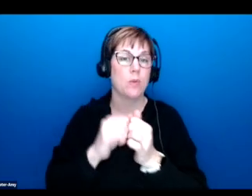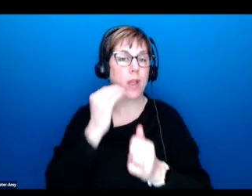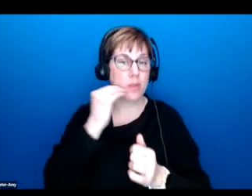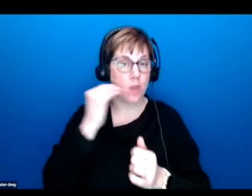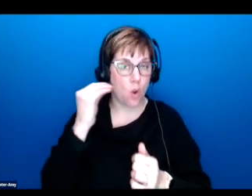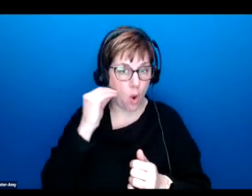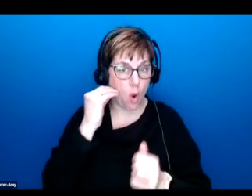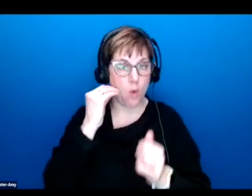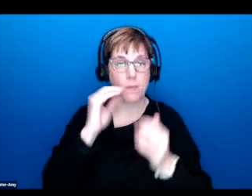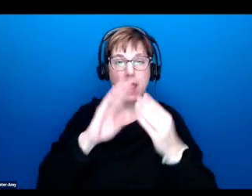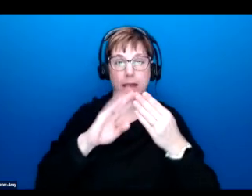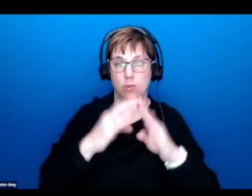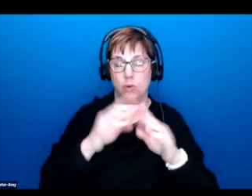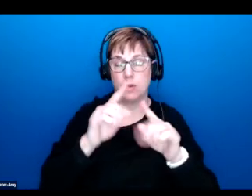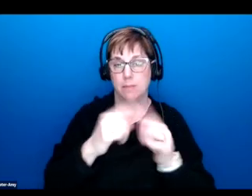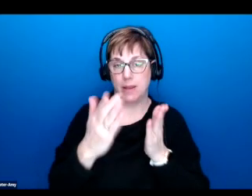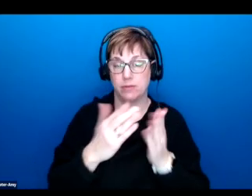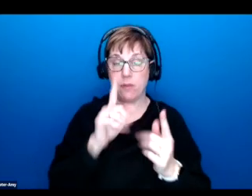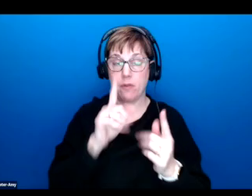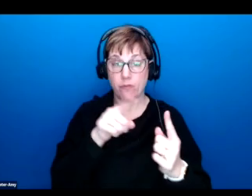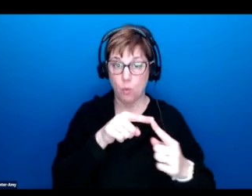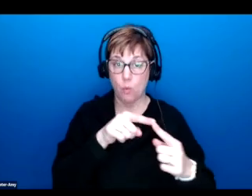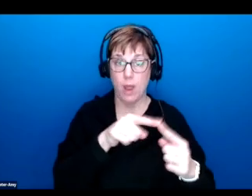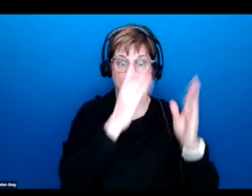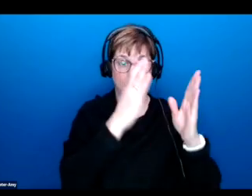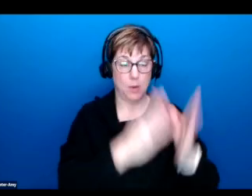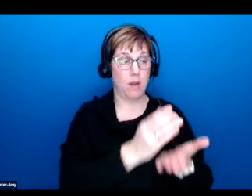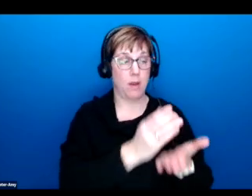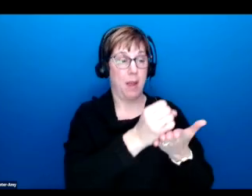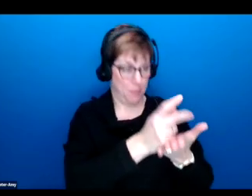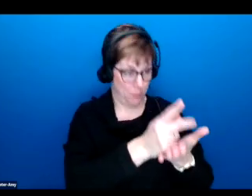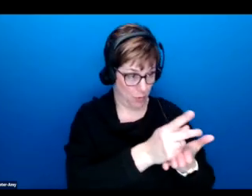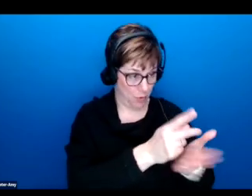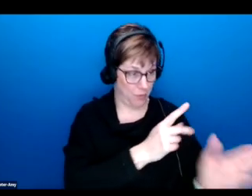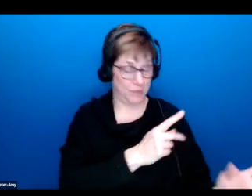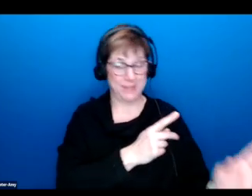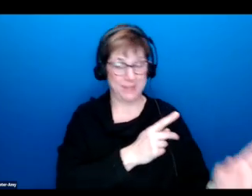so the time between when an individual was approved and then first provided with services.